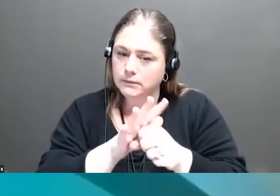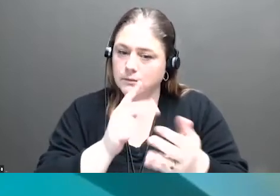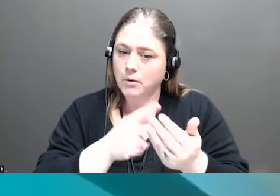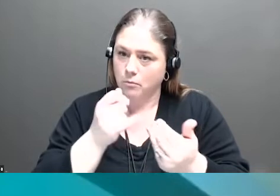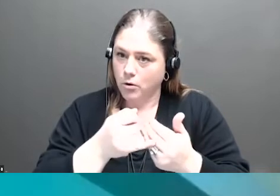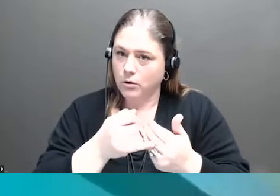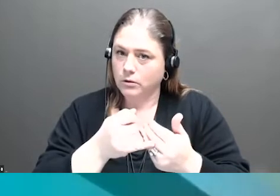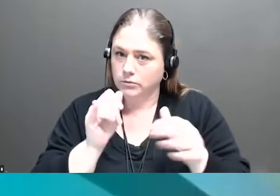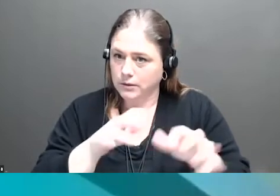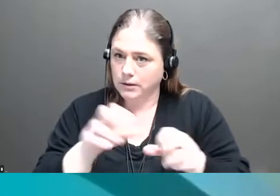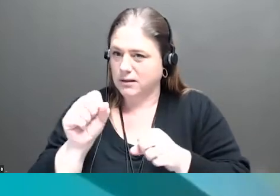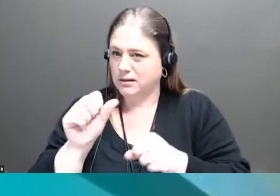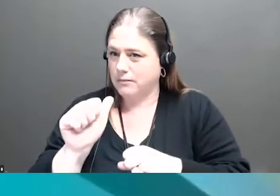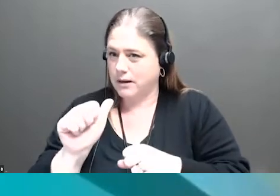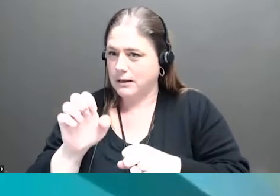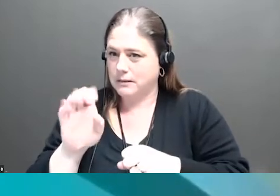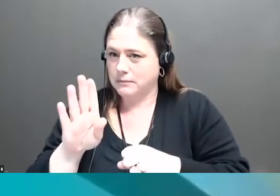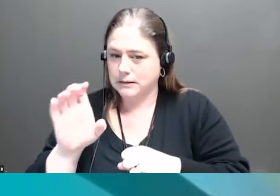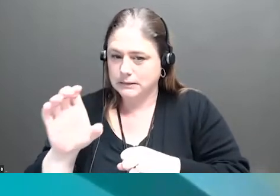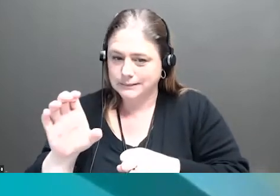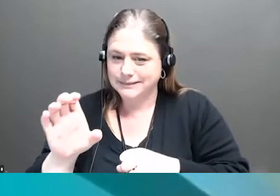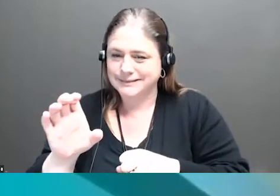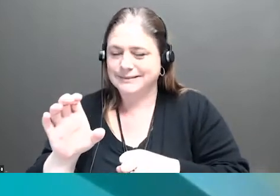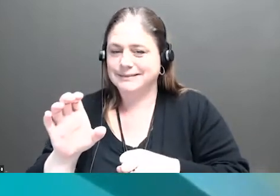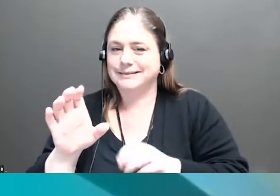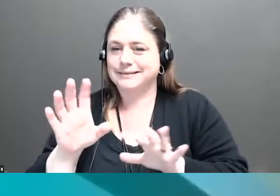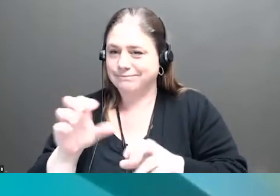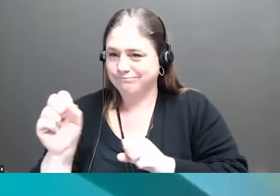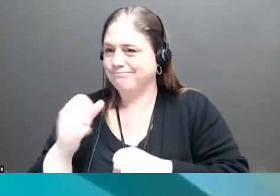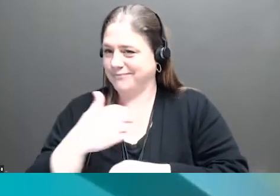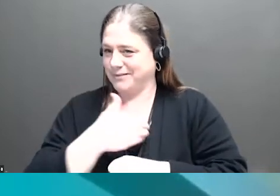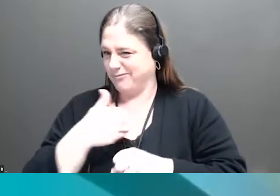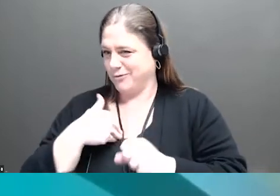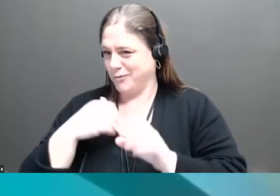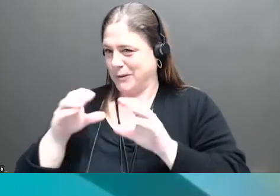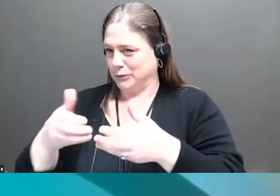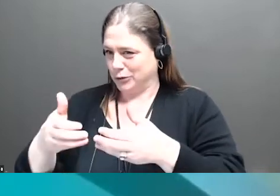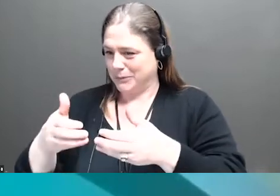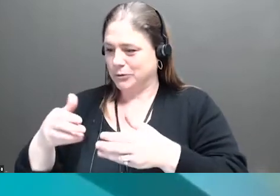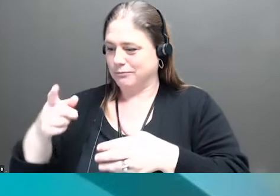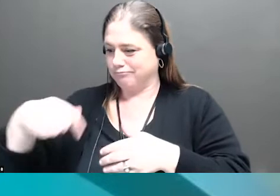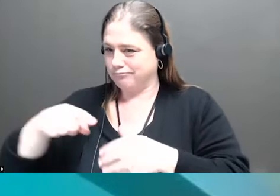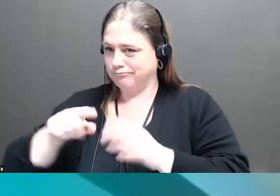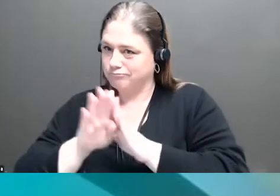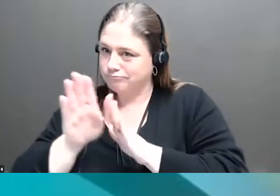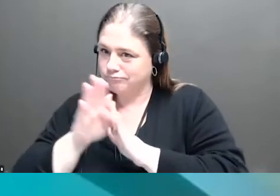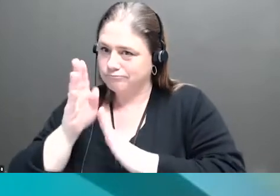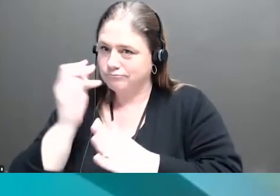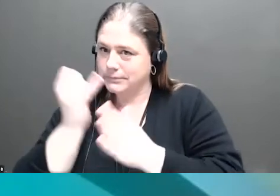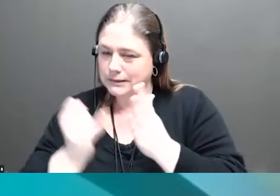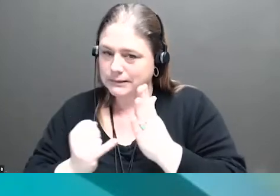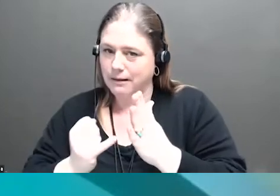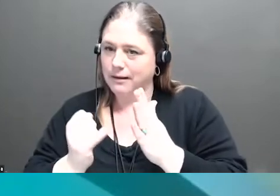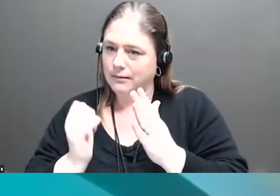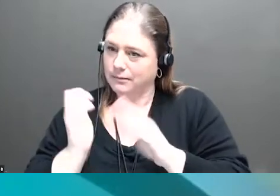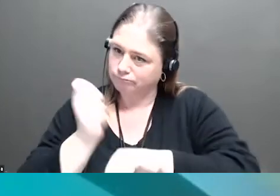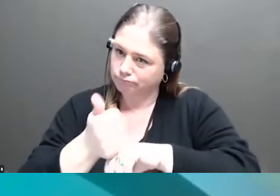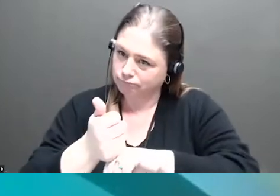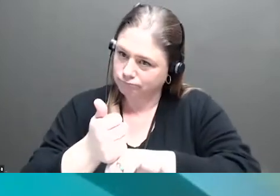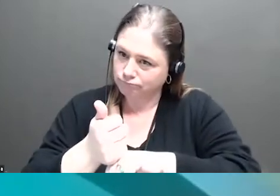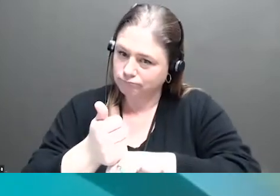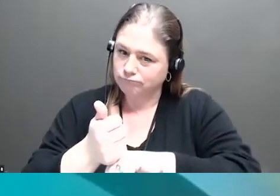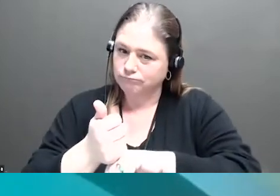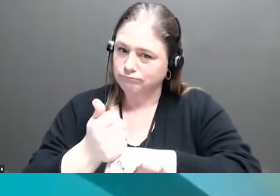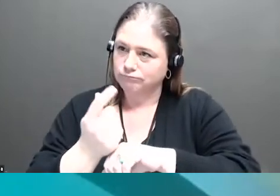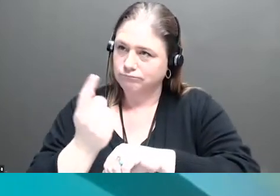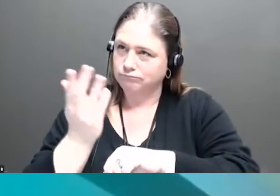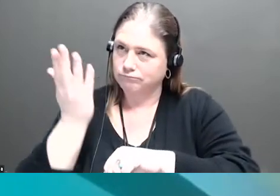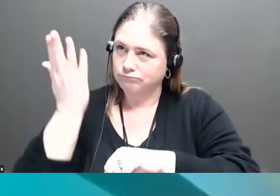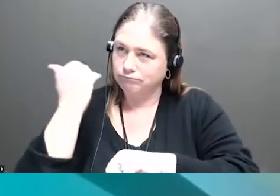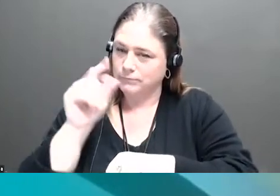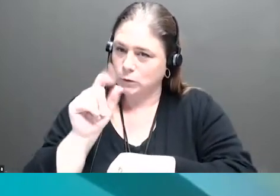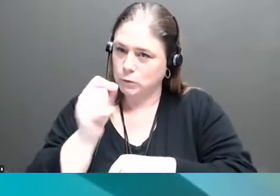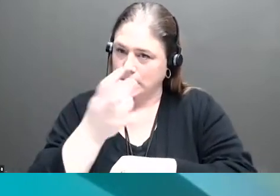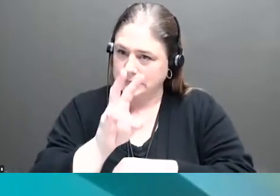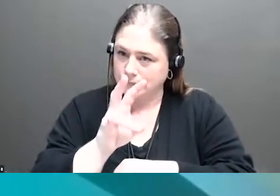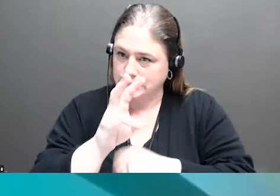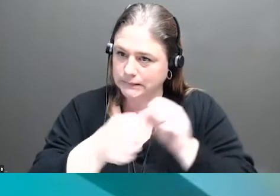of Blind Canadians, AEBC Toronto Chapter have designed and implemented in 2017 and 2018.